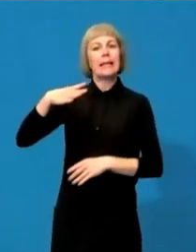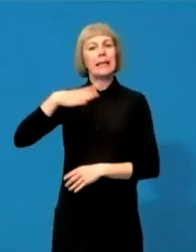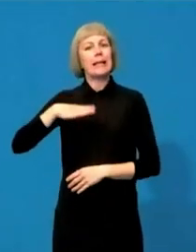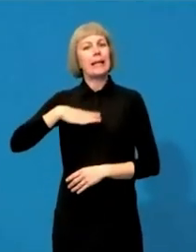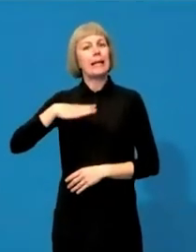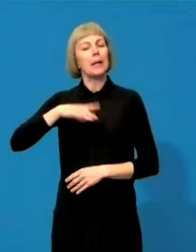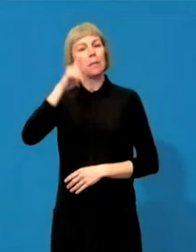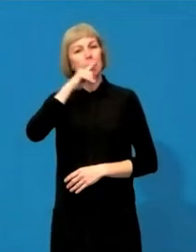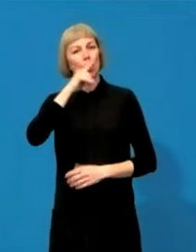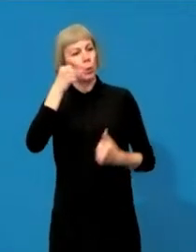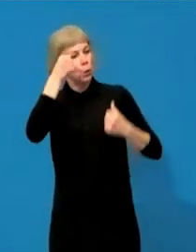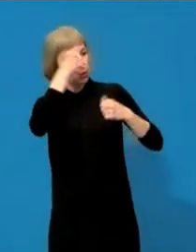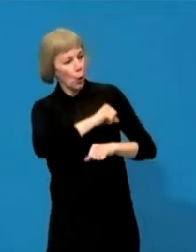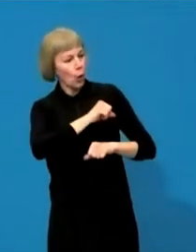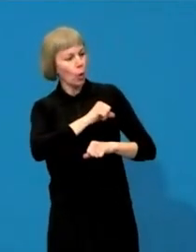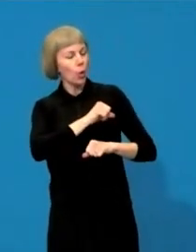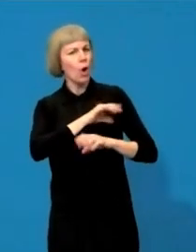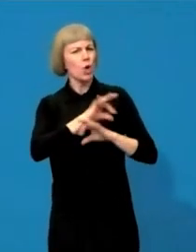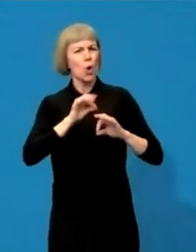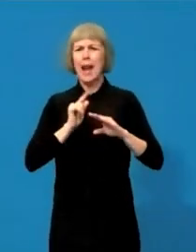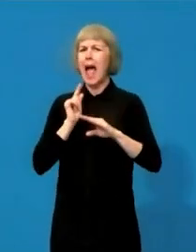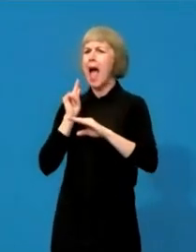outside come in, do you think they understand that difference?